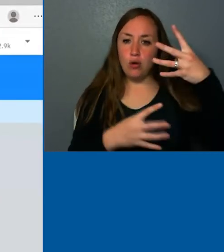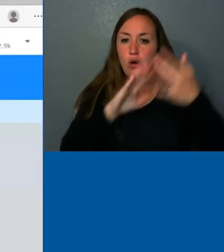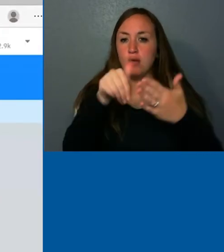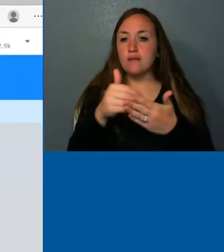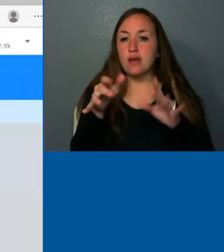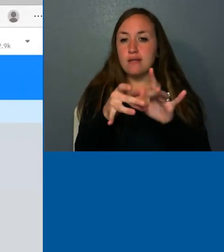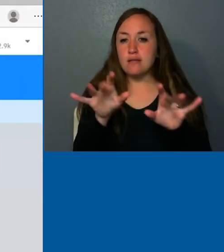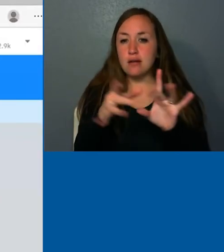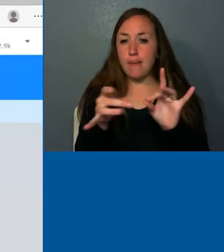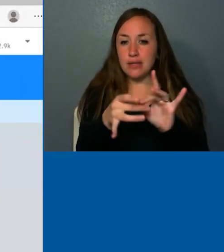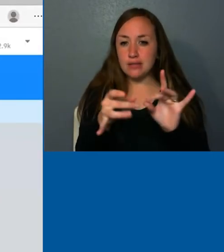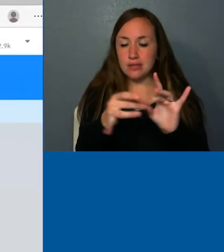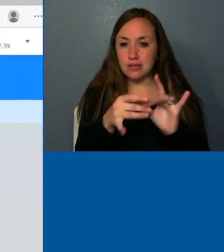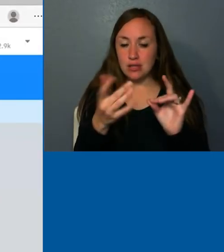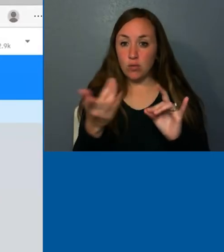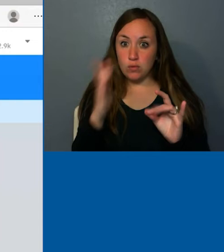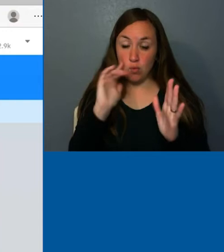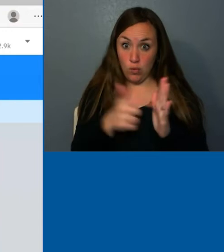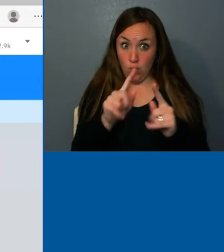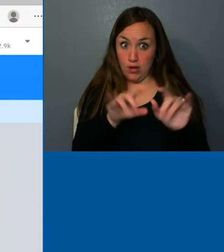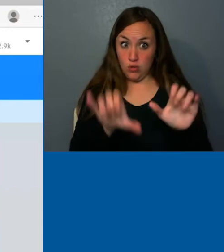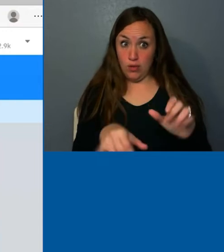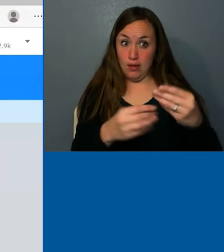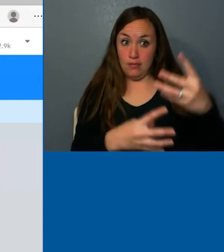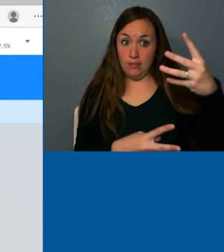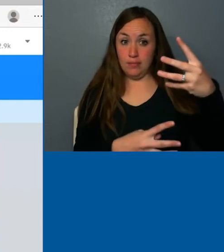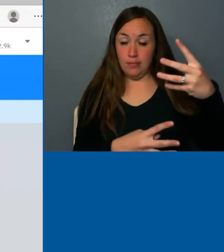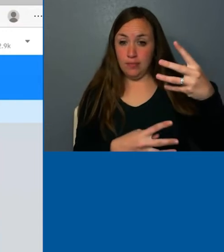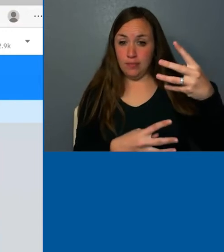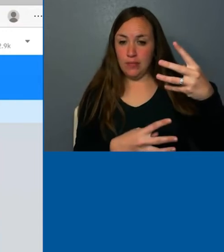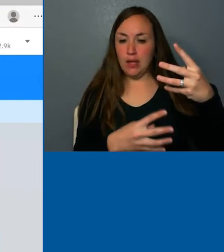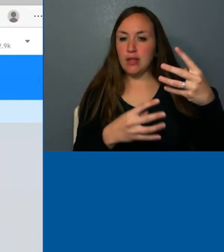One thing you'll notice is that when I do that, it loads the post in a new tab for me.